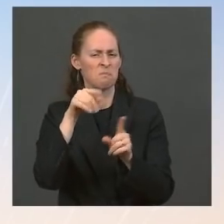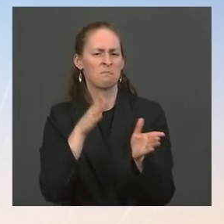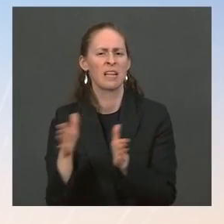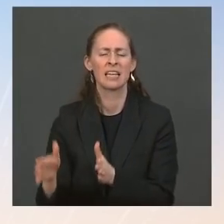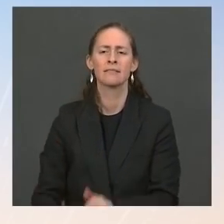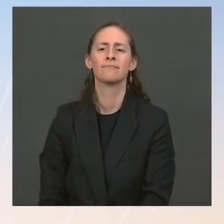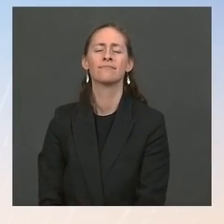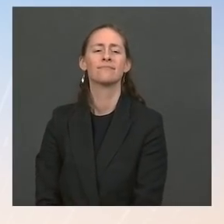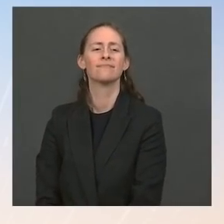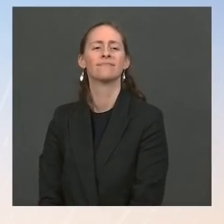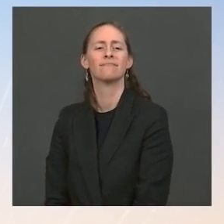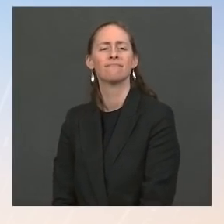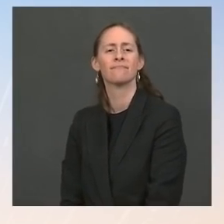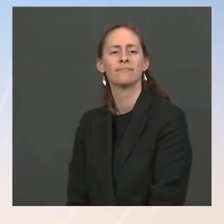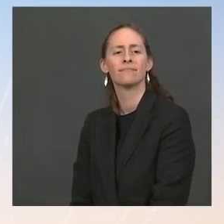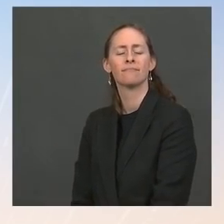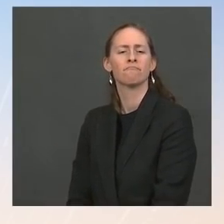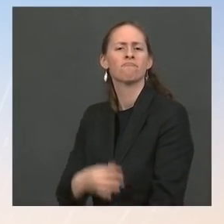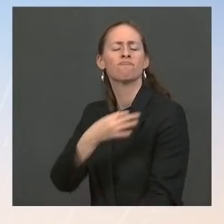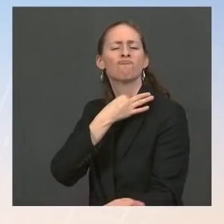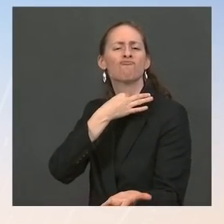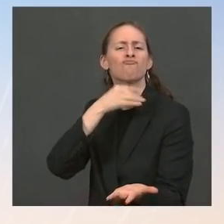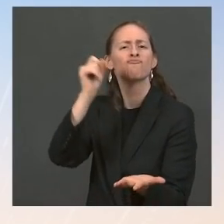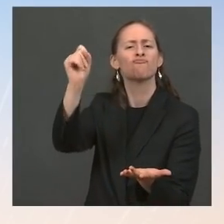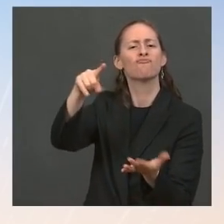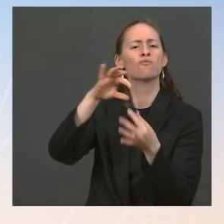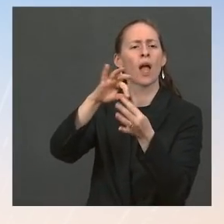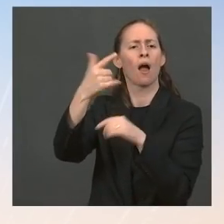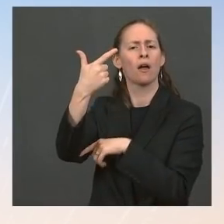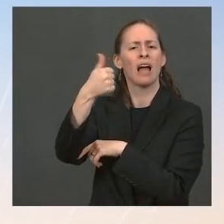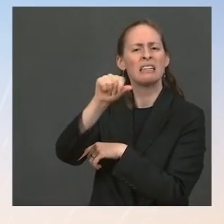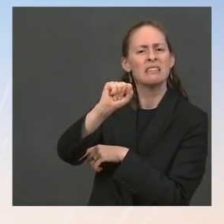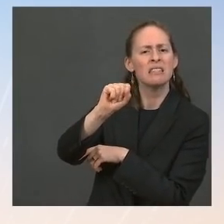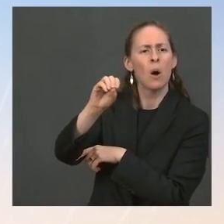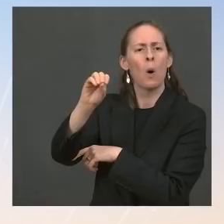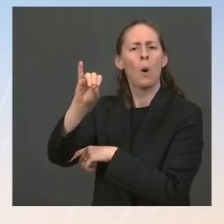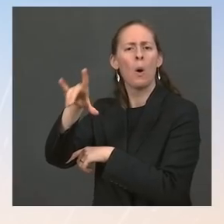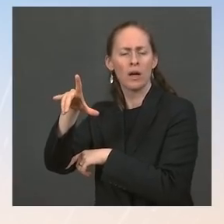So, we just saw President Biden take action now in terms of the --